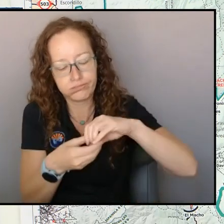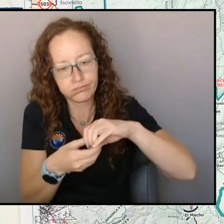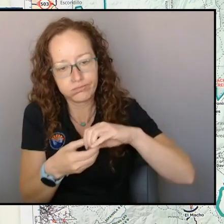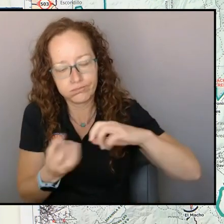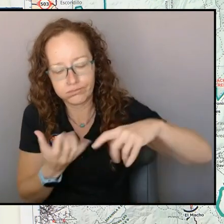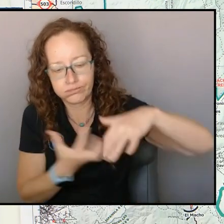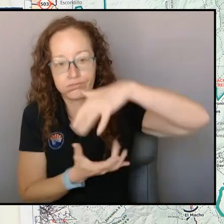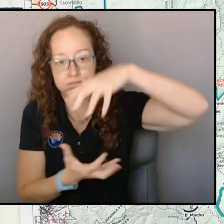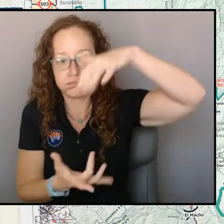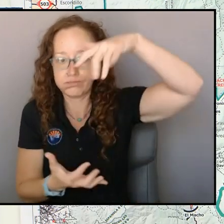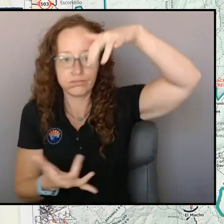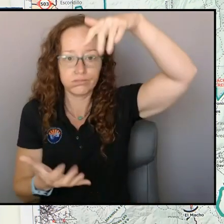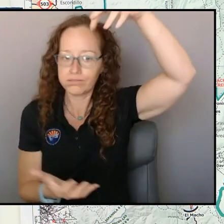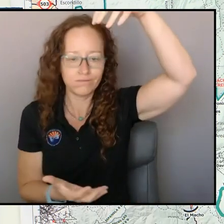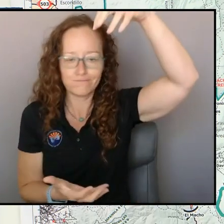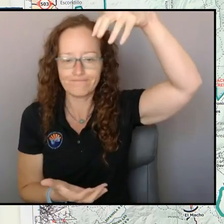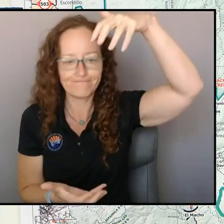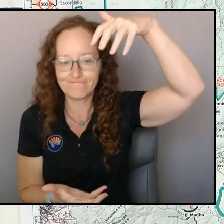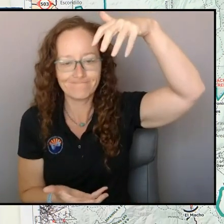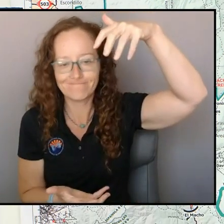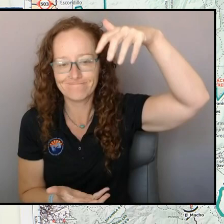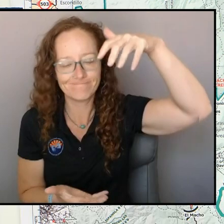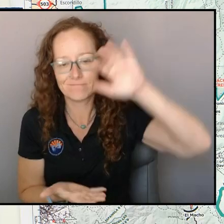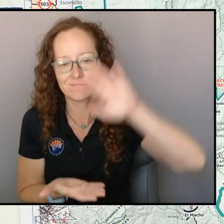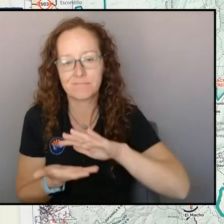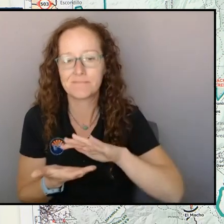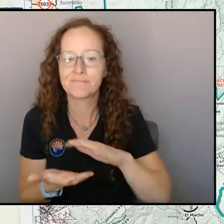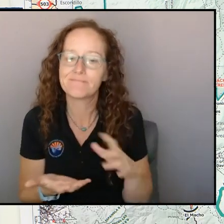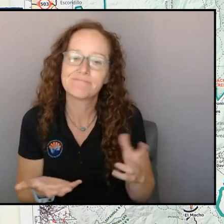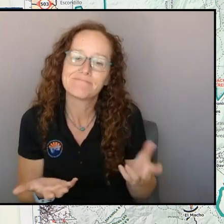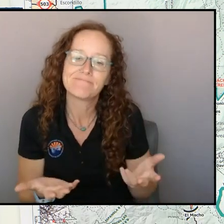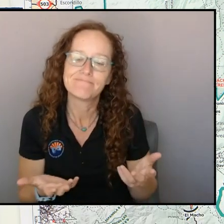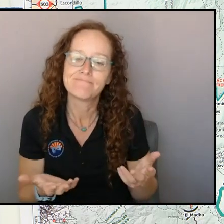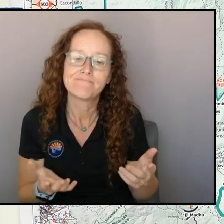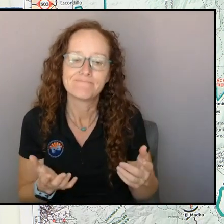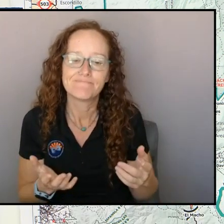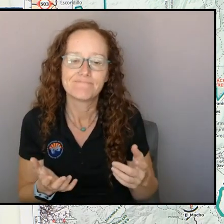and become real storms. Um we'll most likely see the